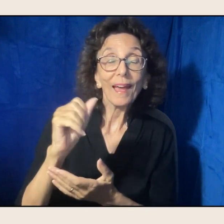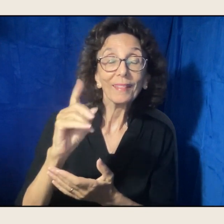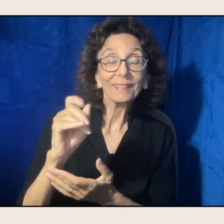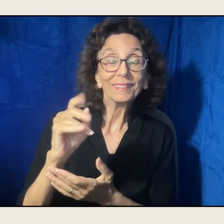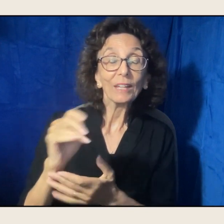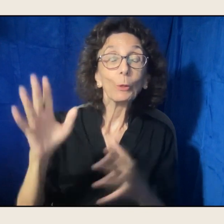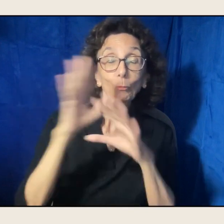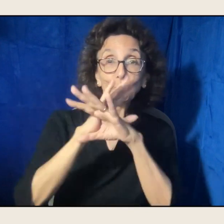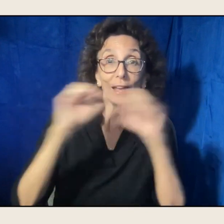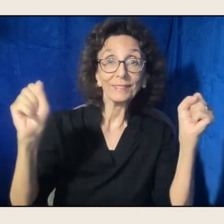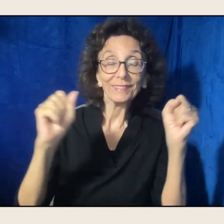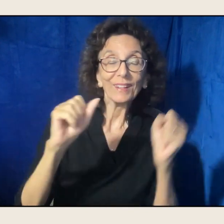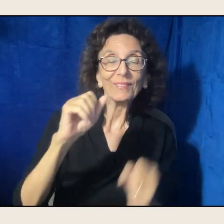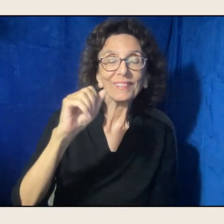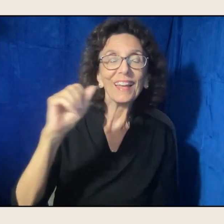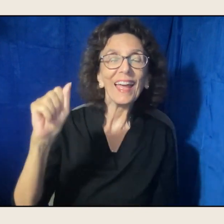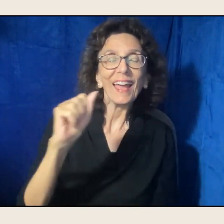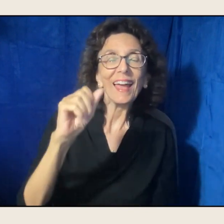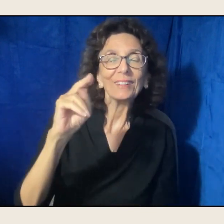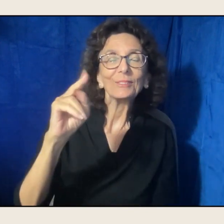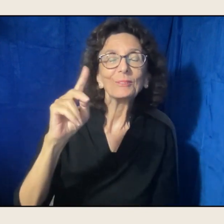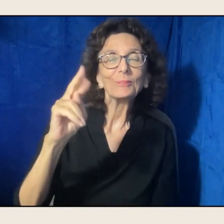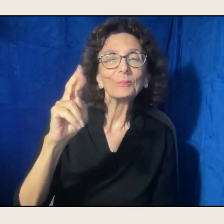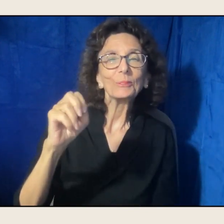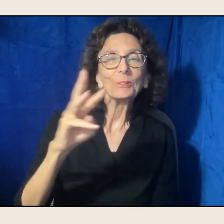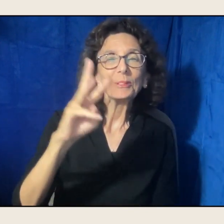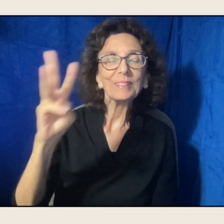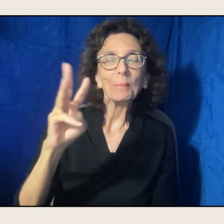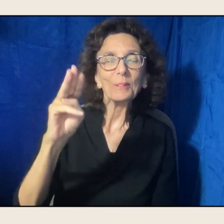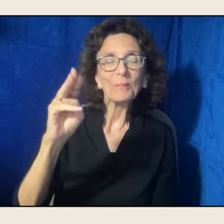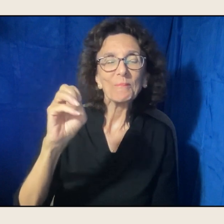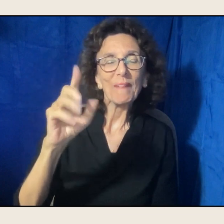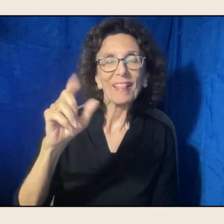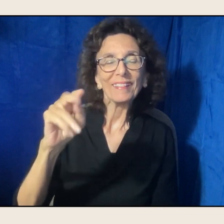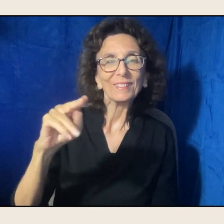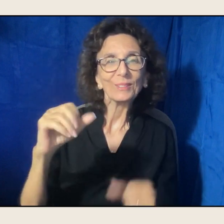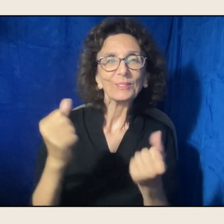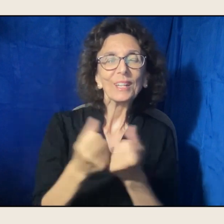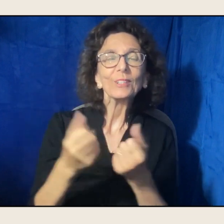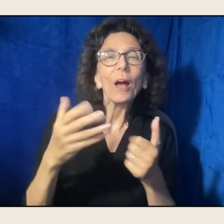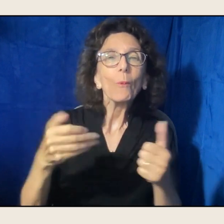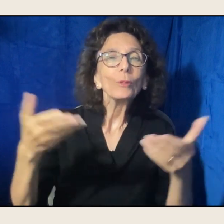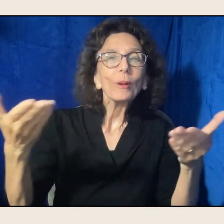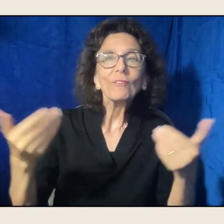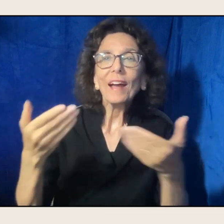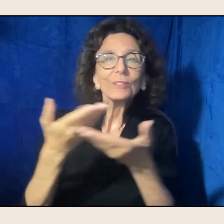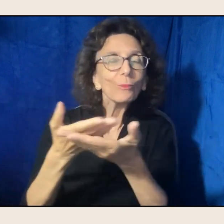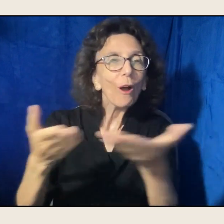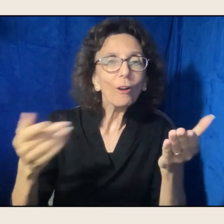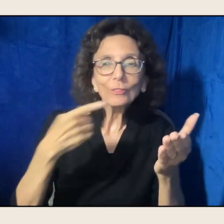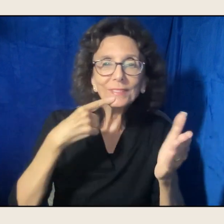by inviting all of you to continue to say hello in the chat. The names are just rolling in, the places,